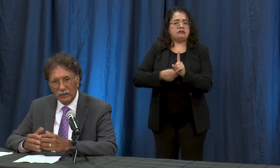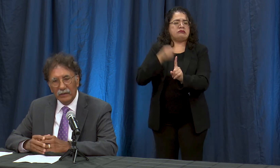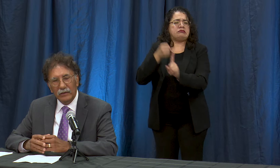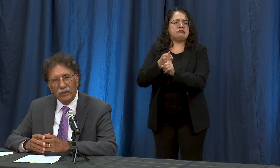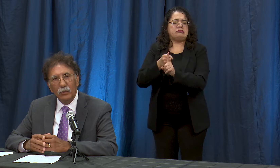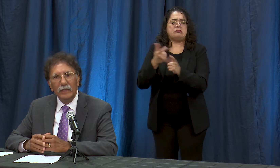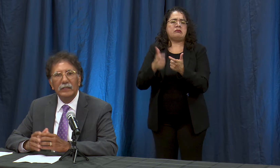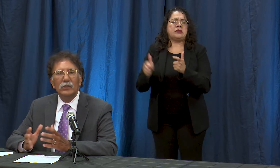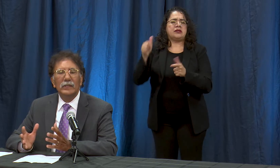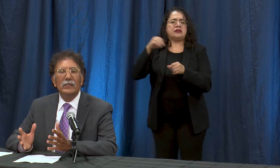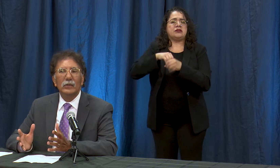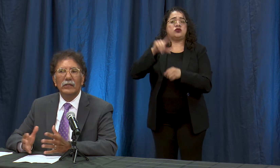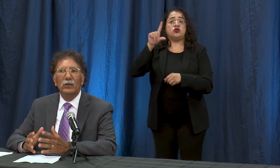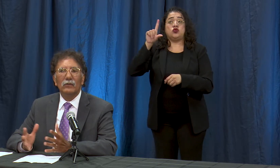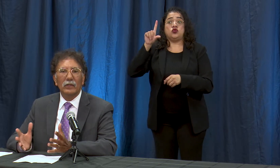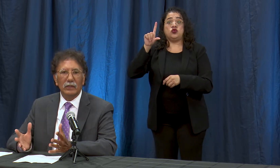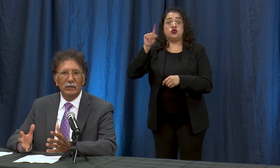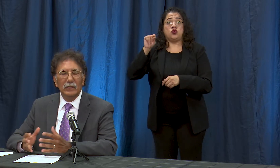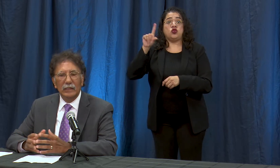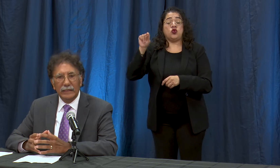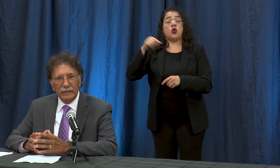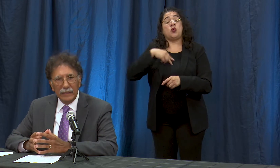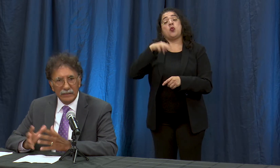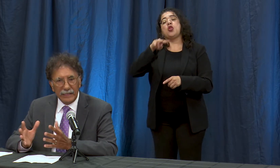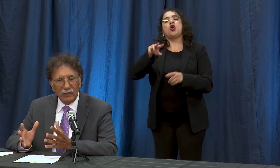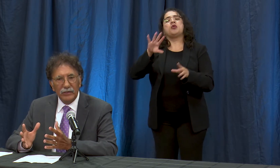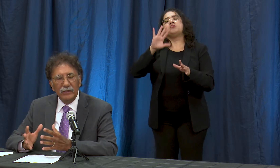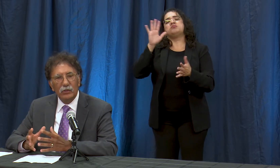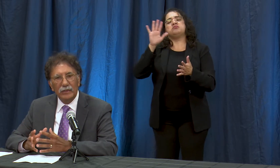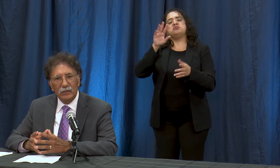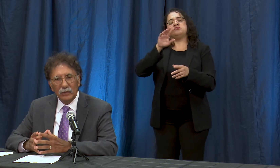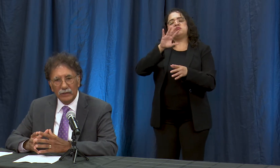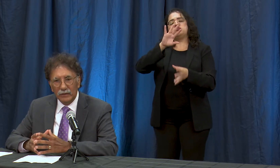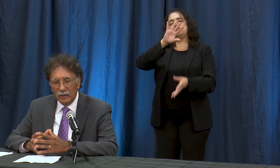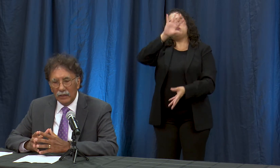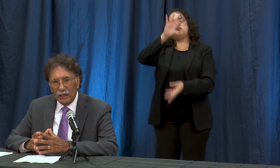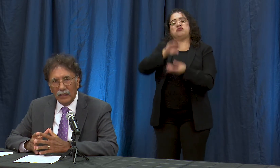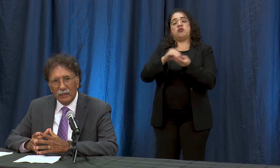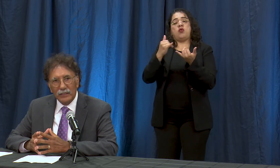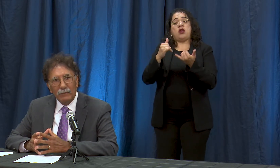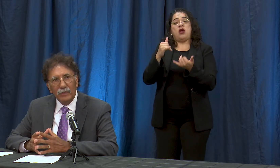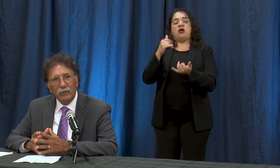If we look to 2020 overall that is calendar year 2020, the San Pedro Bay